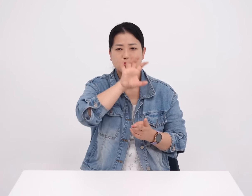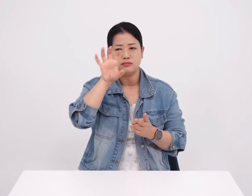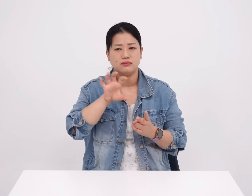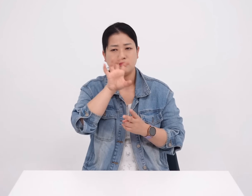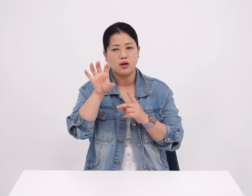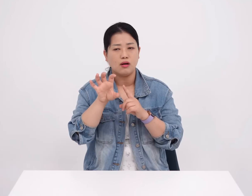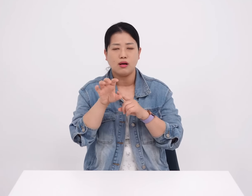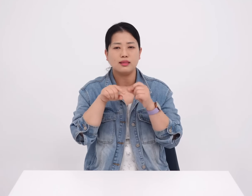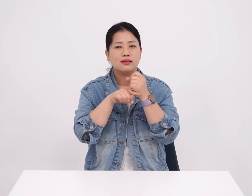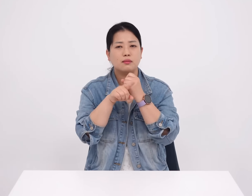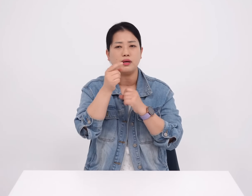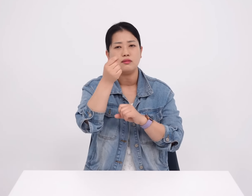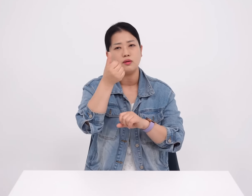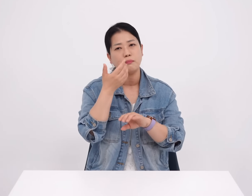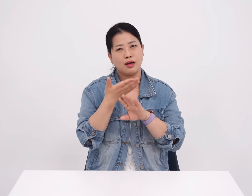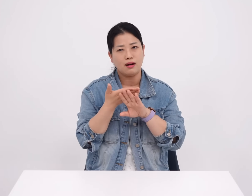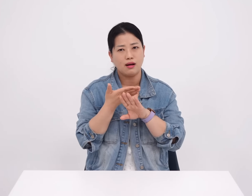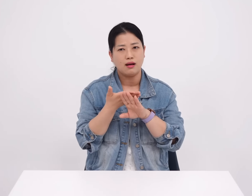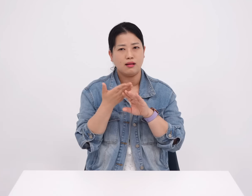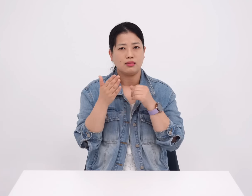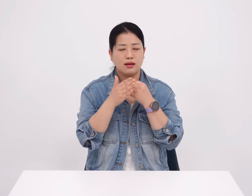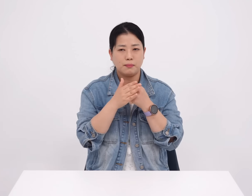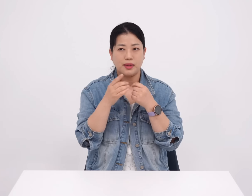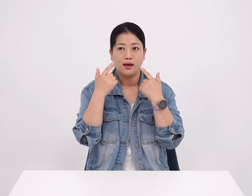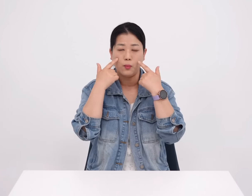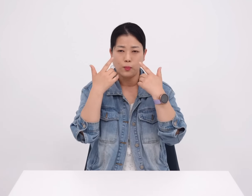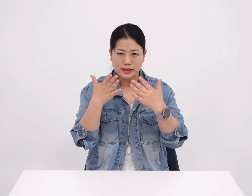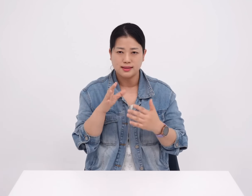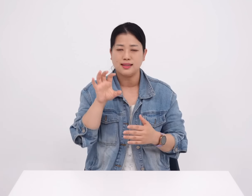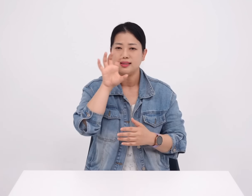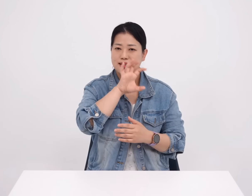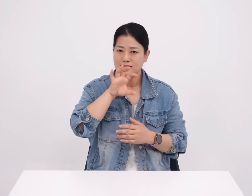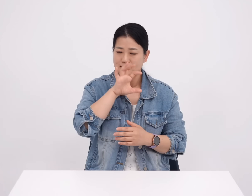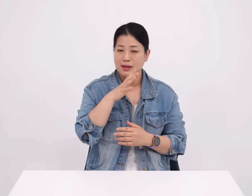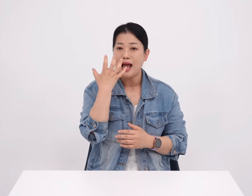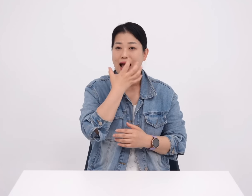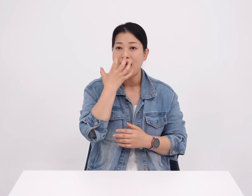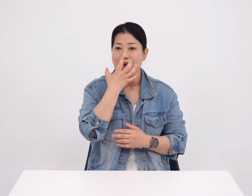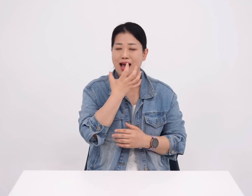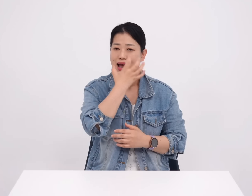to the right, the meaning changes. So, make sure to 'practice' to the left. When using the sign word 'hearing people', you also have to turn to the left.